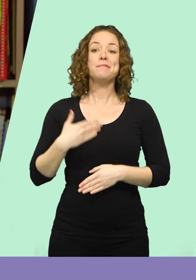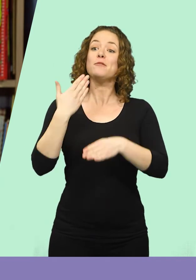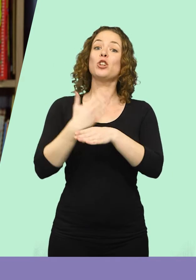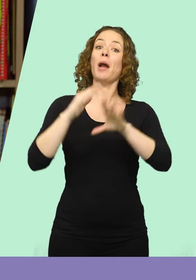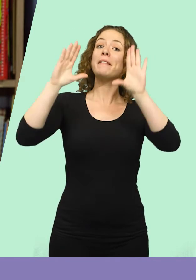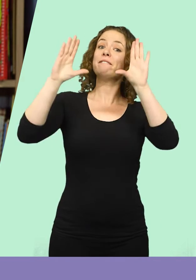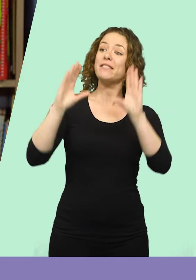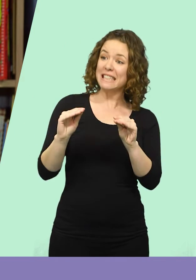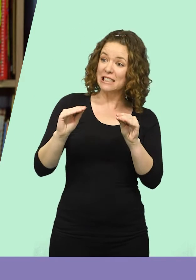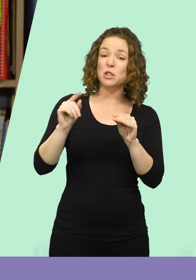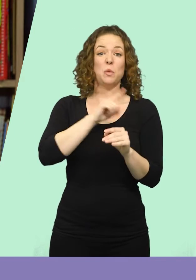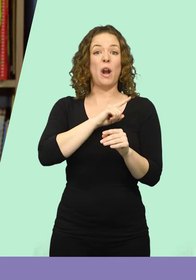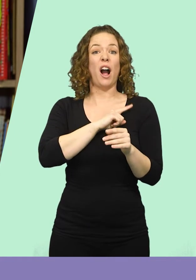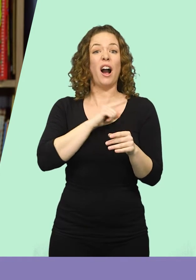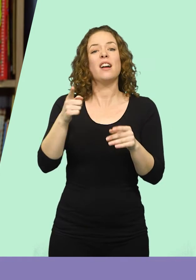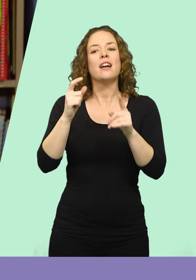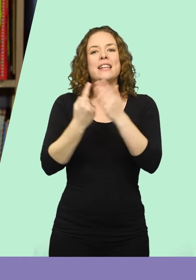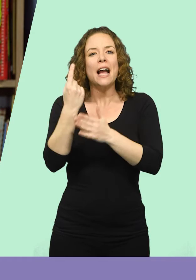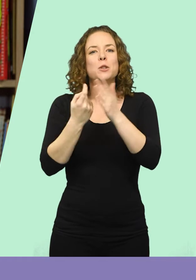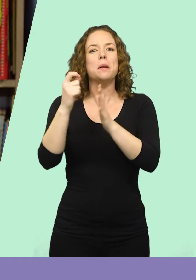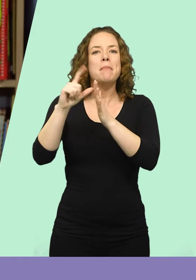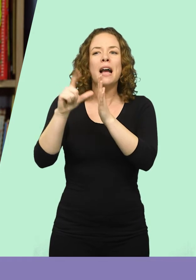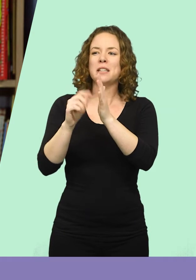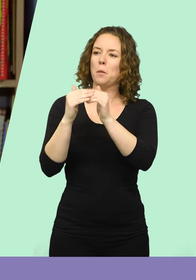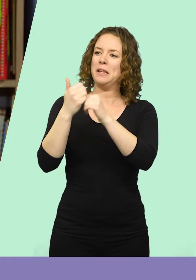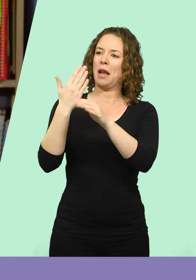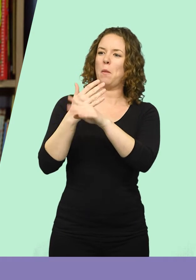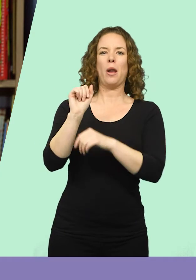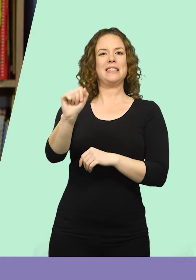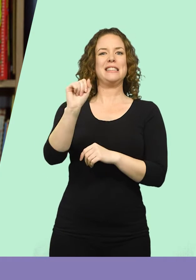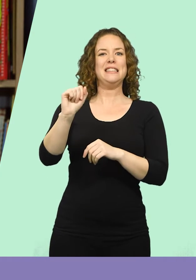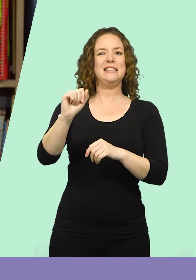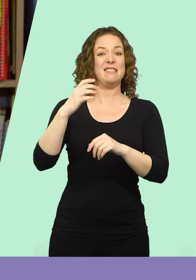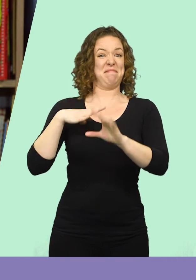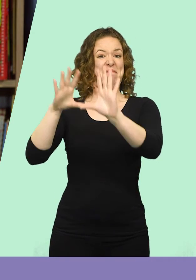I left because I didn't need the job, it was casual part-time work, kind of weekend work, so